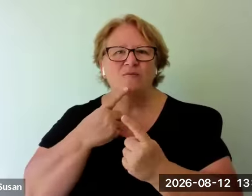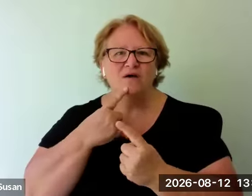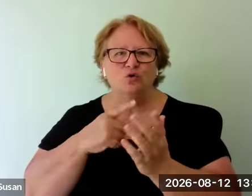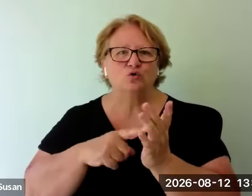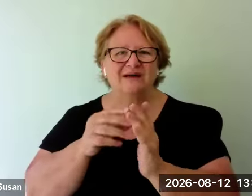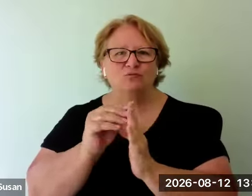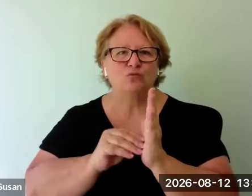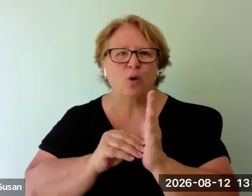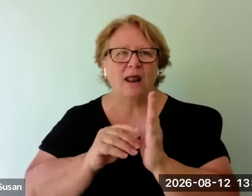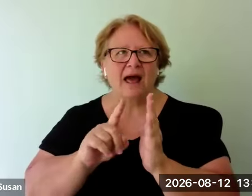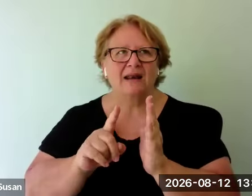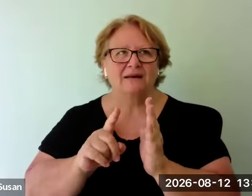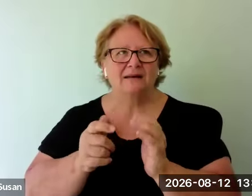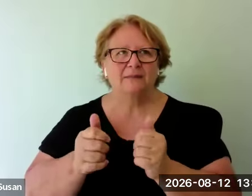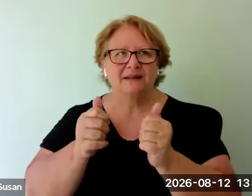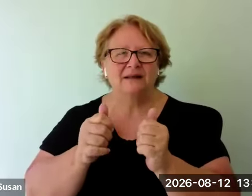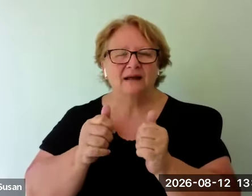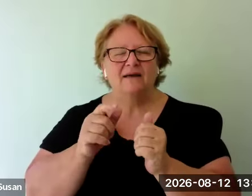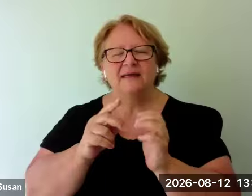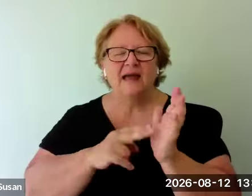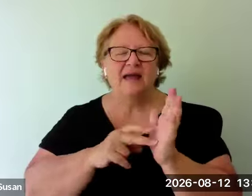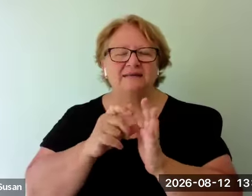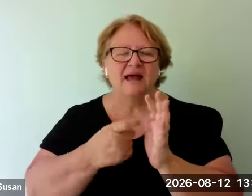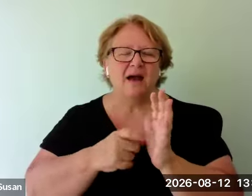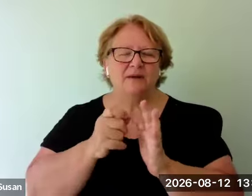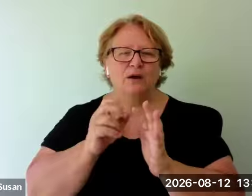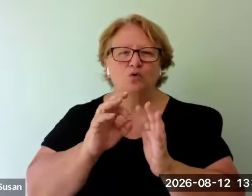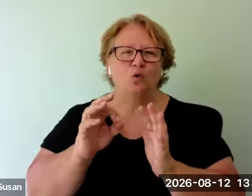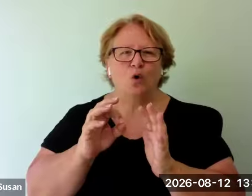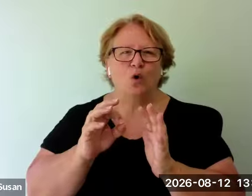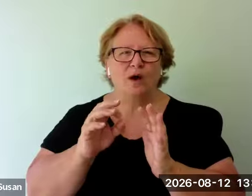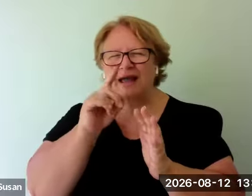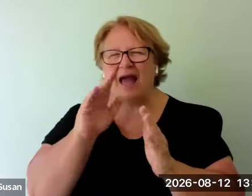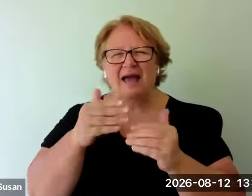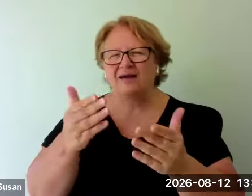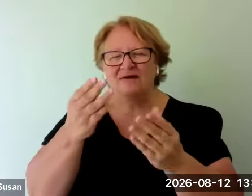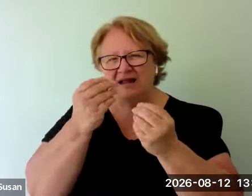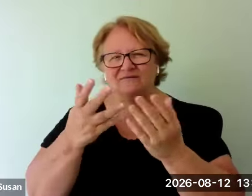questions about - from people who hadn't yet got their PhD and need more information about enrolling and completing